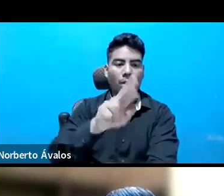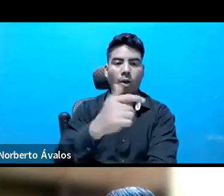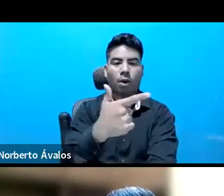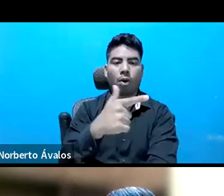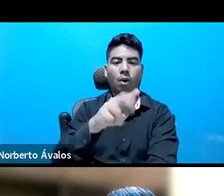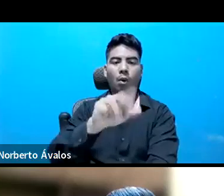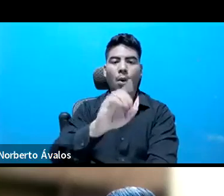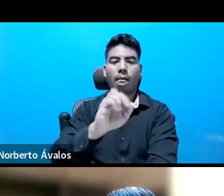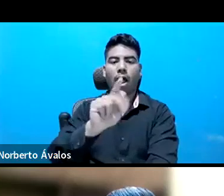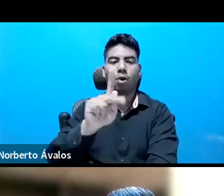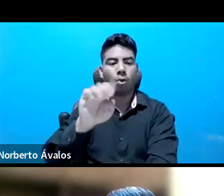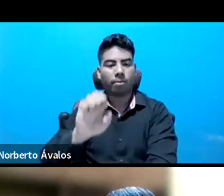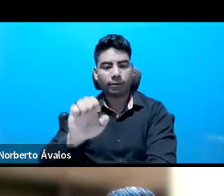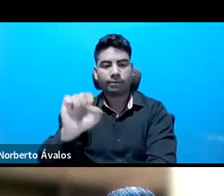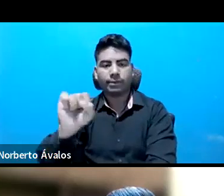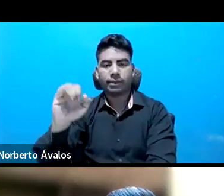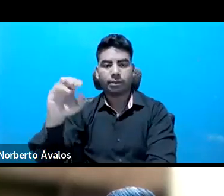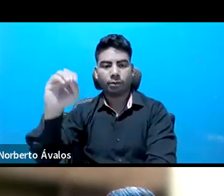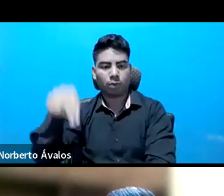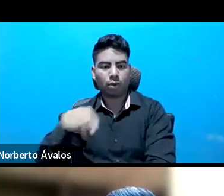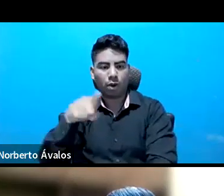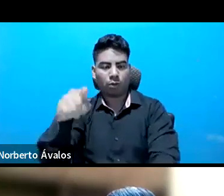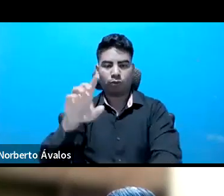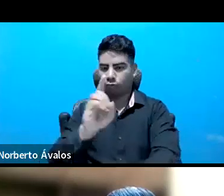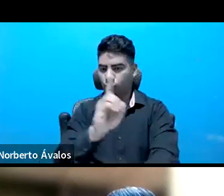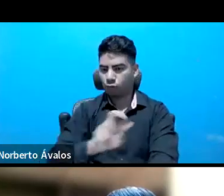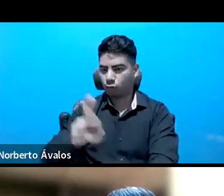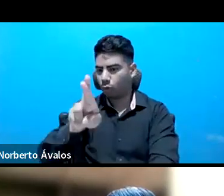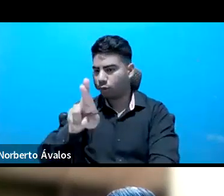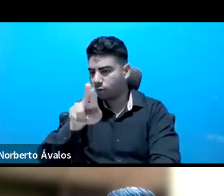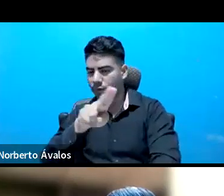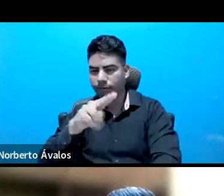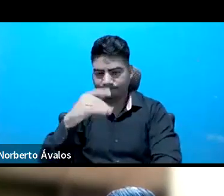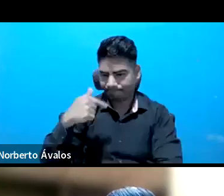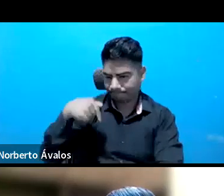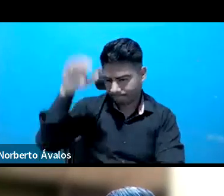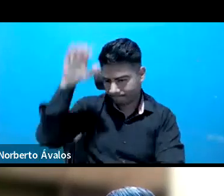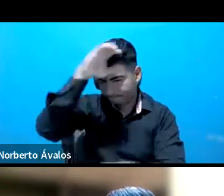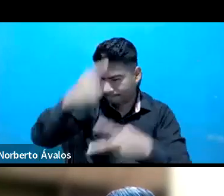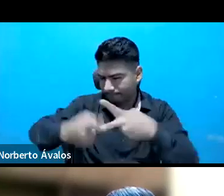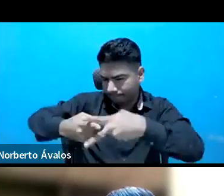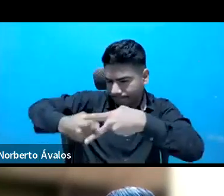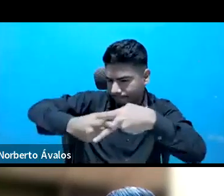the Kinosa compiler Ramos Aya is doctoral and Ramos Aya is doctoral and zoom ctoral, and Zncs mathematical and Zncs mathematical Kativa